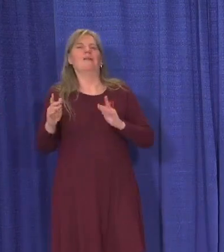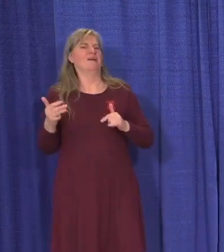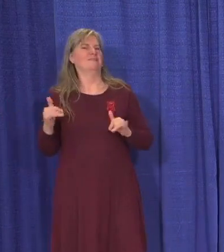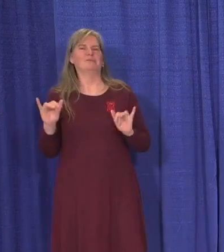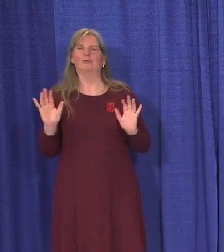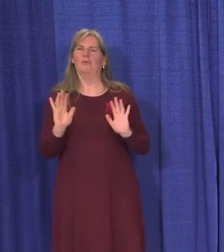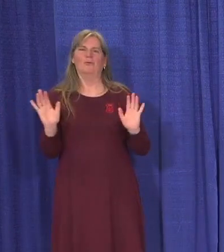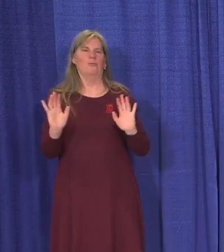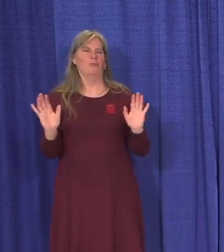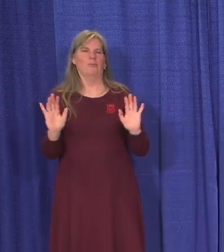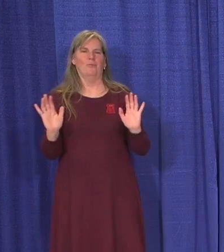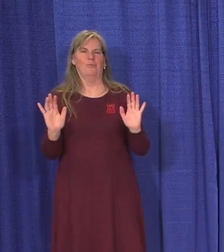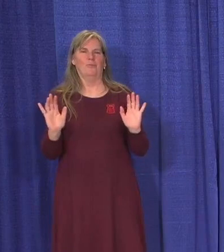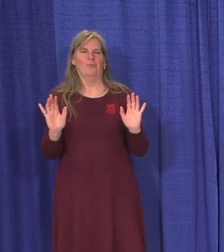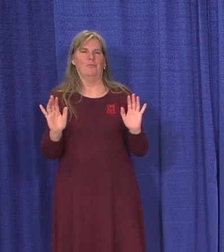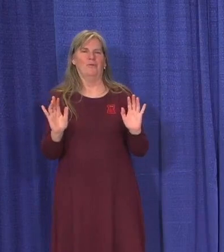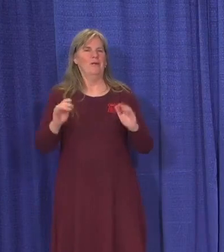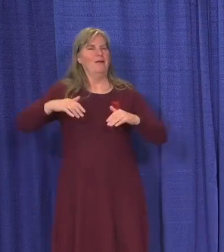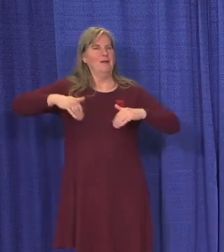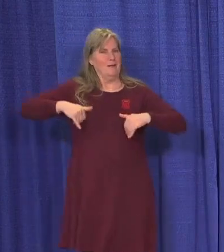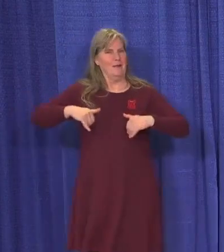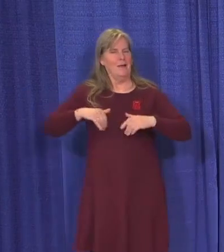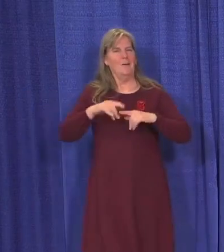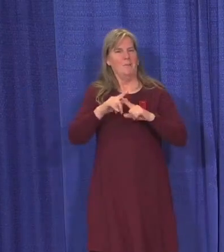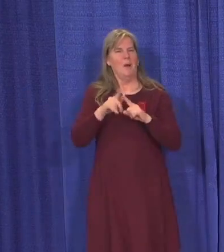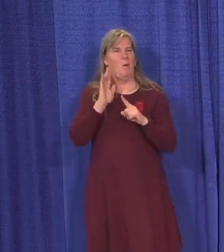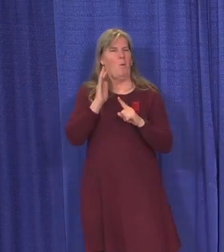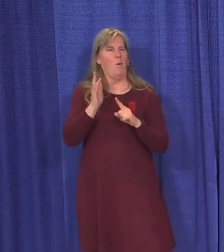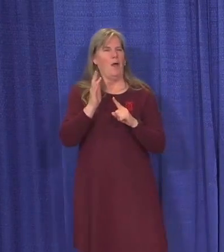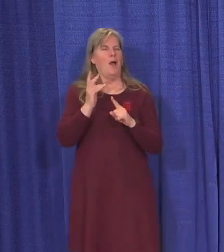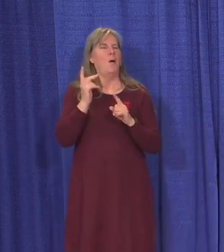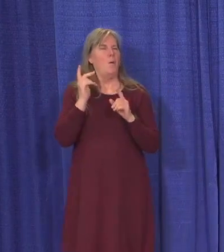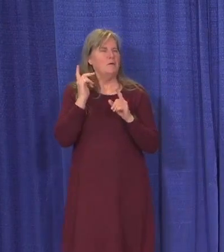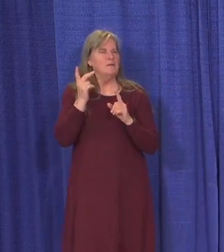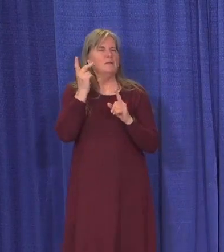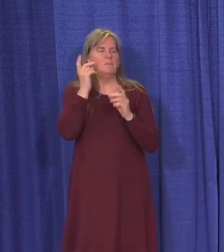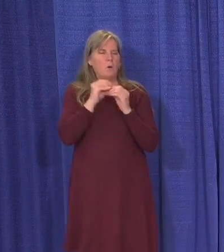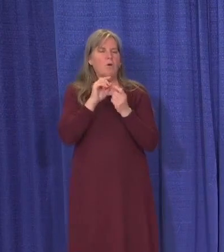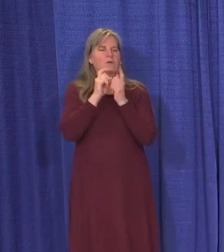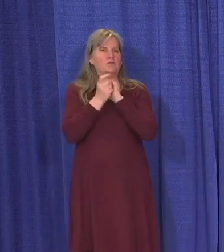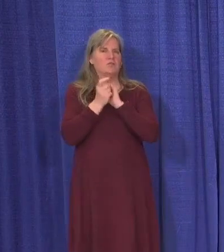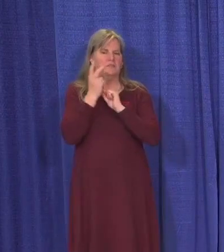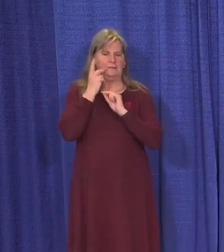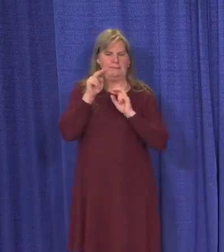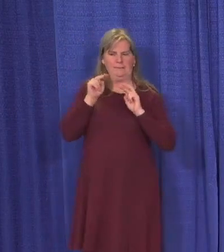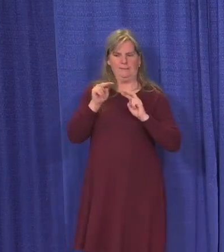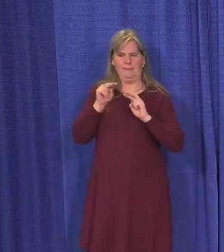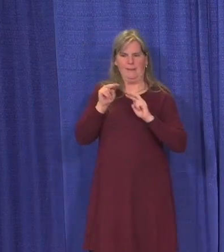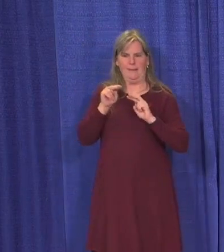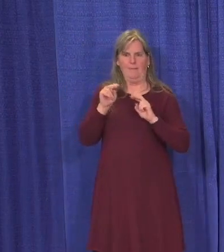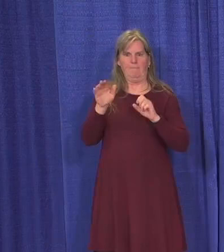full capacity increasing the number of tables and this does